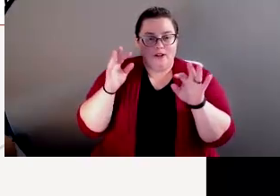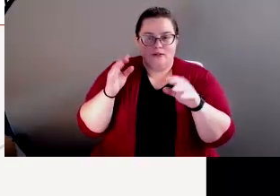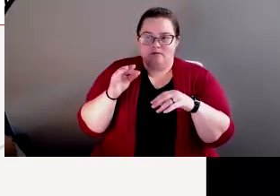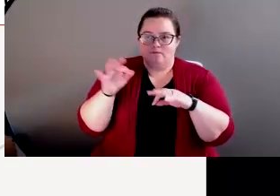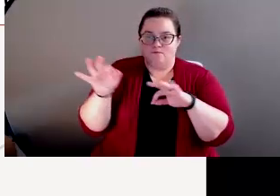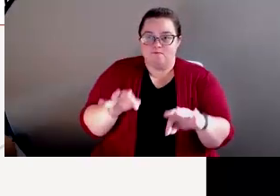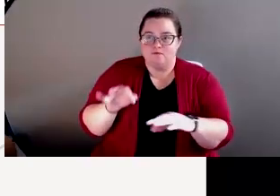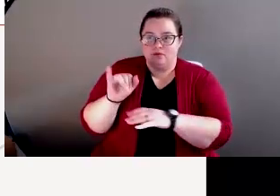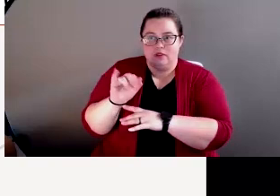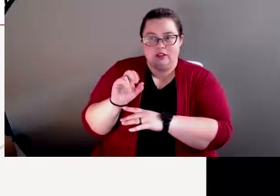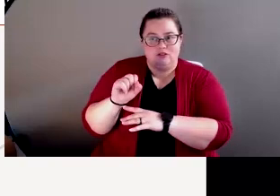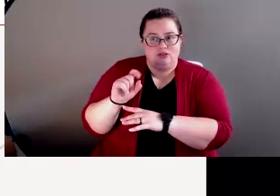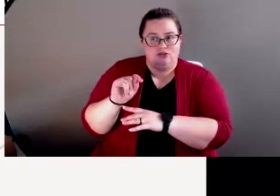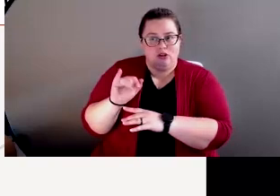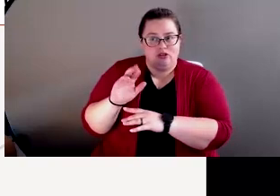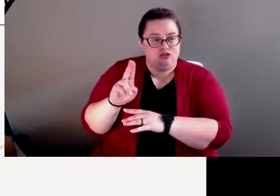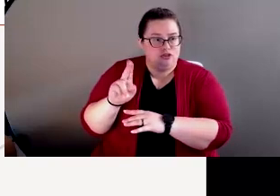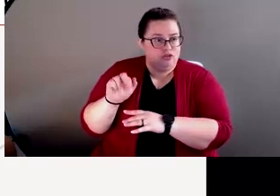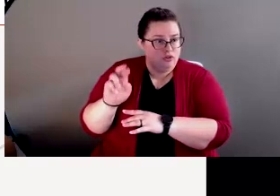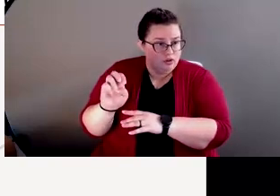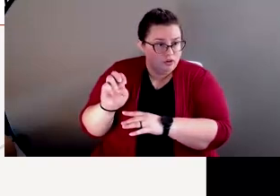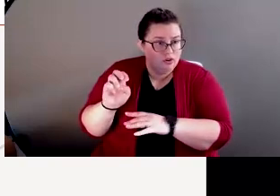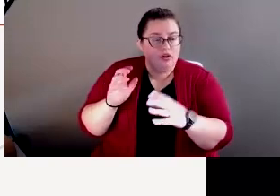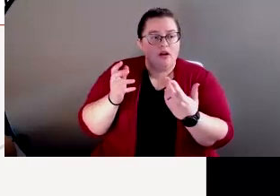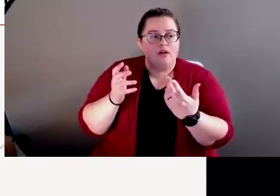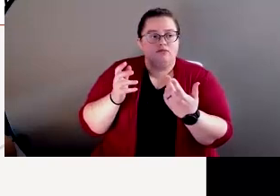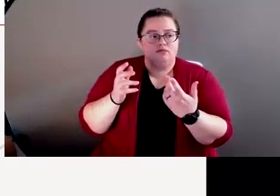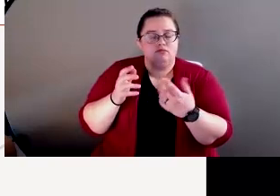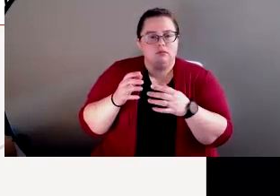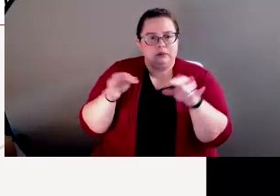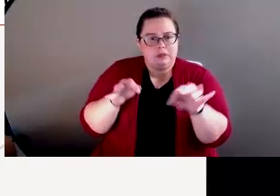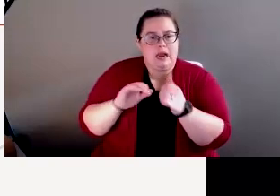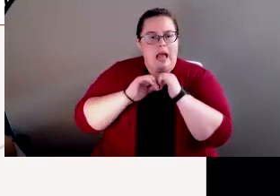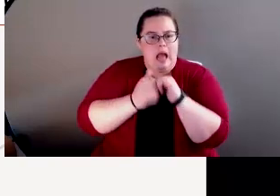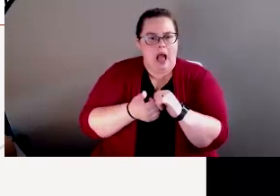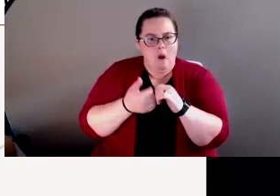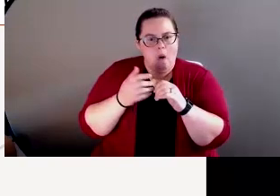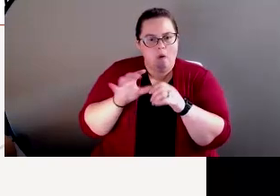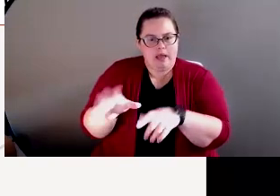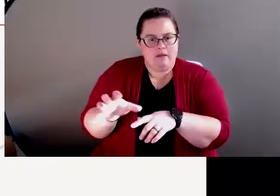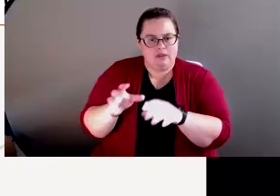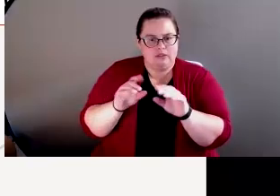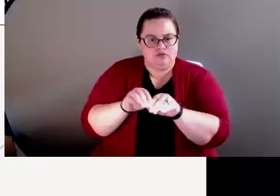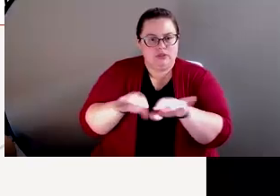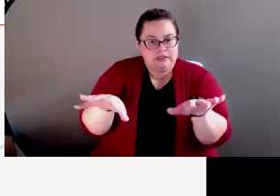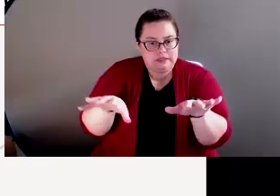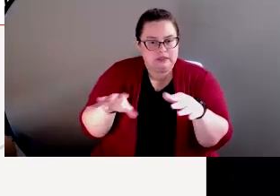and sharing how Canvas release updates, and new features.